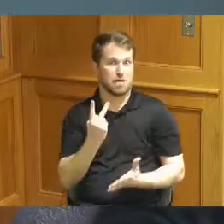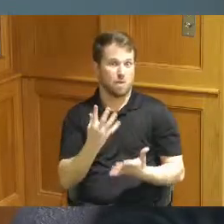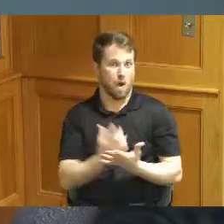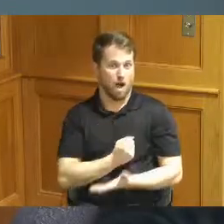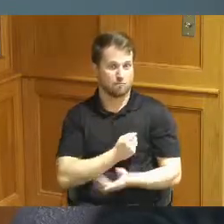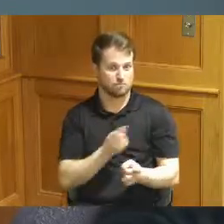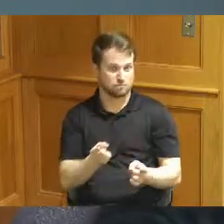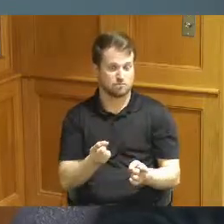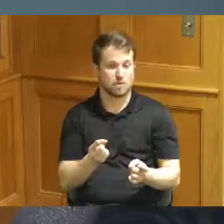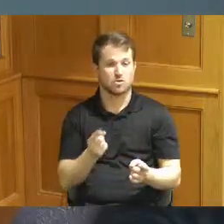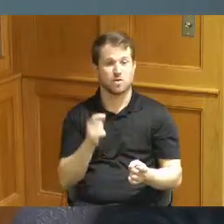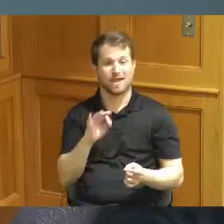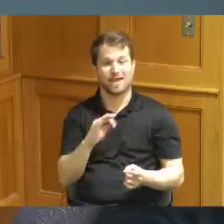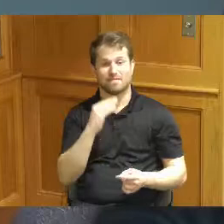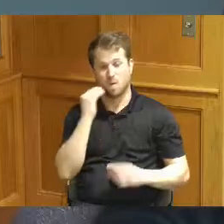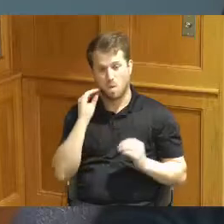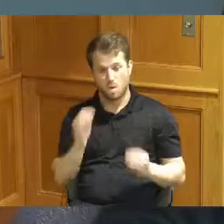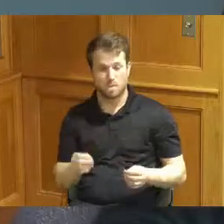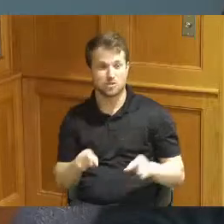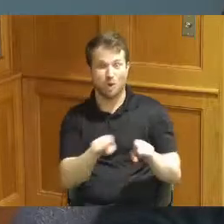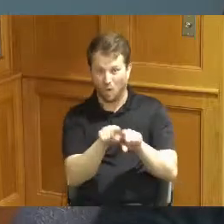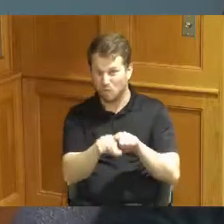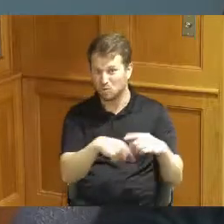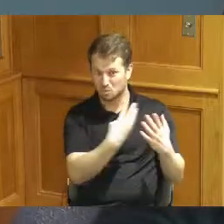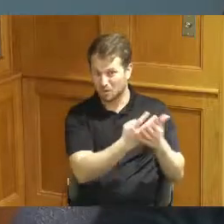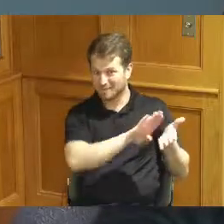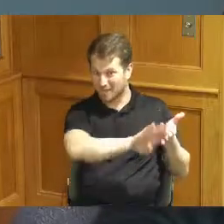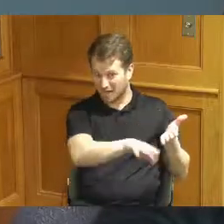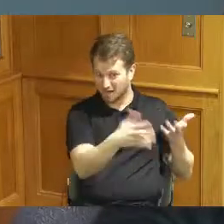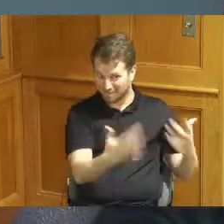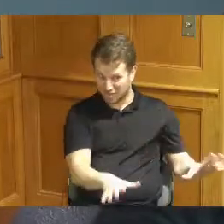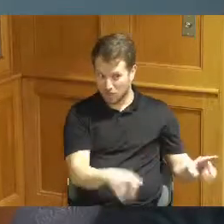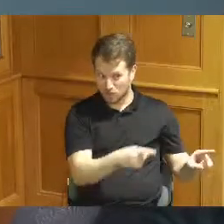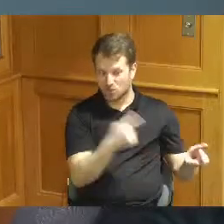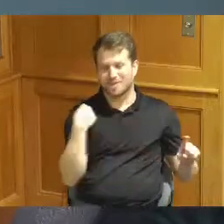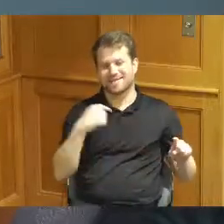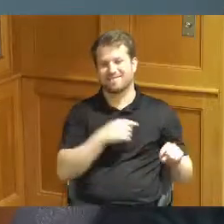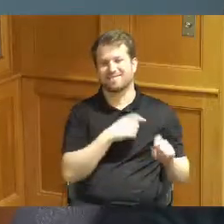whoever's homeless they're also from the prison and we're taking care of that at the same time